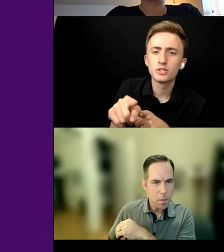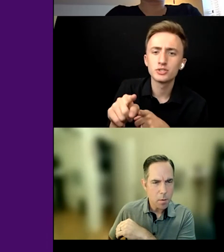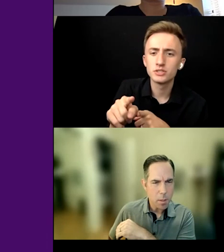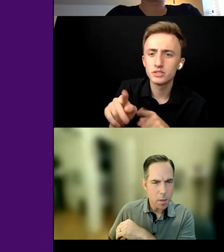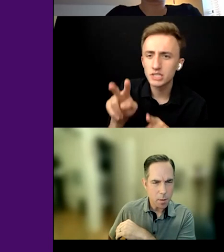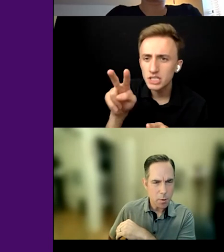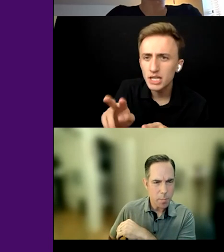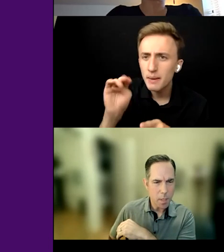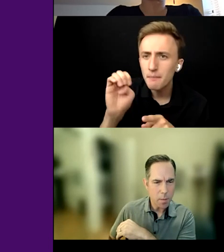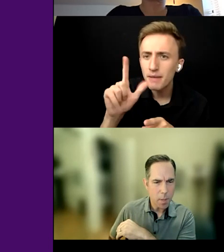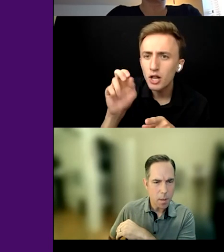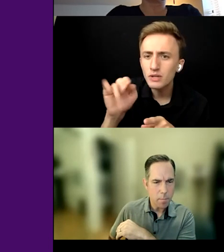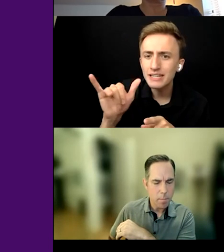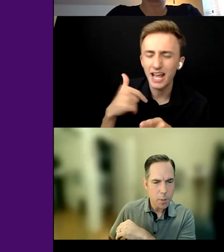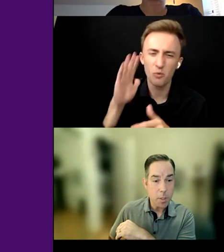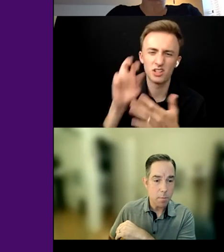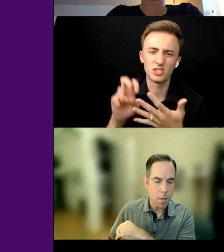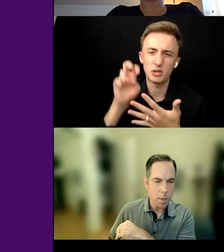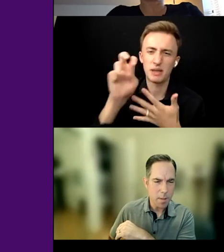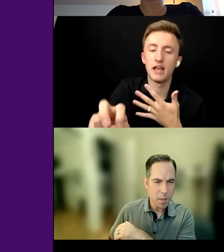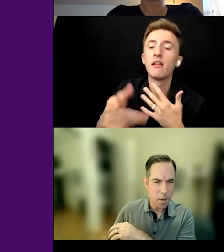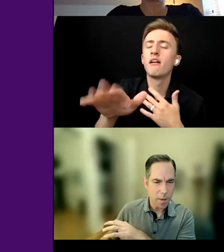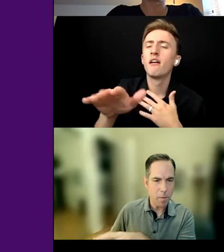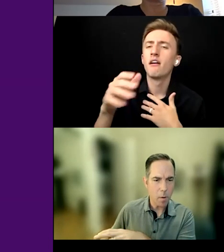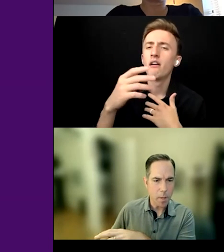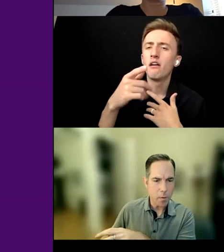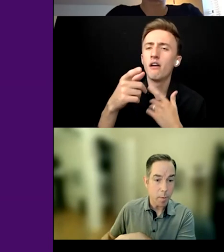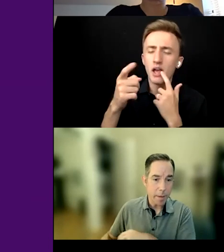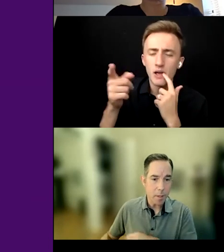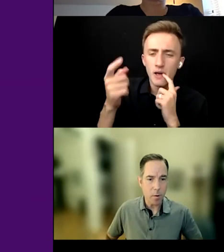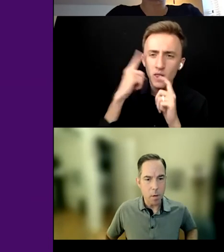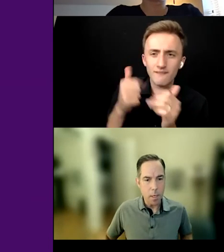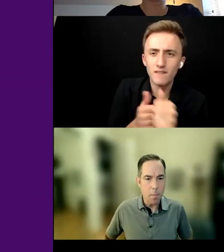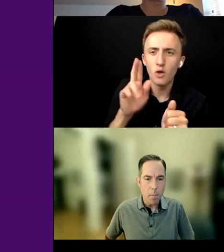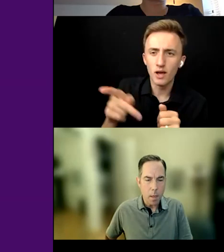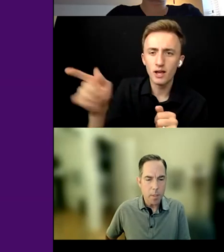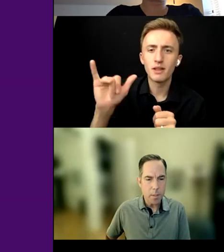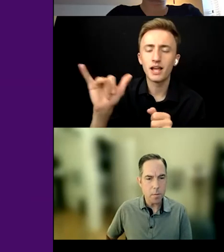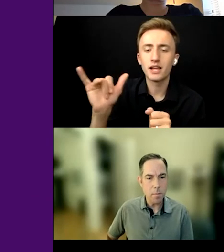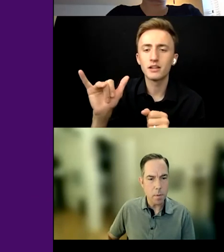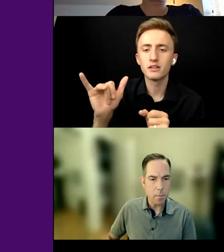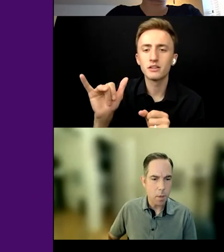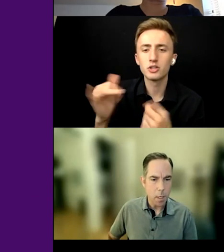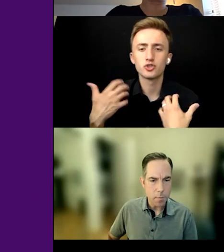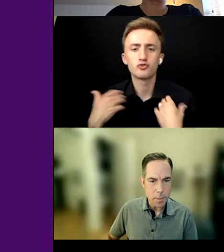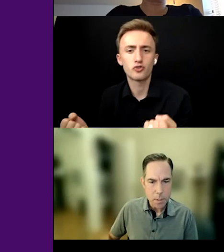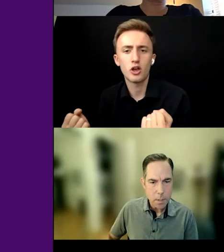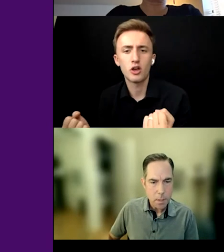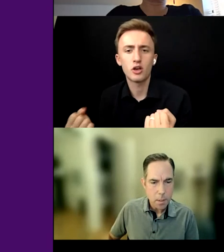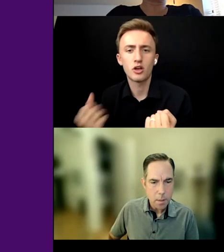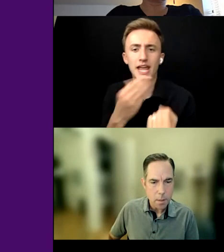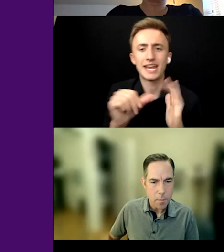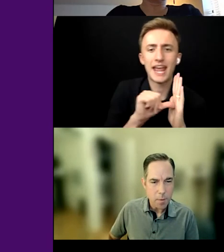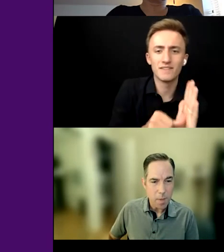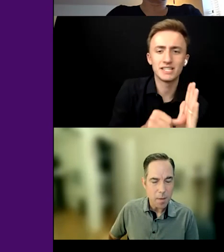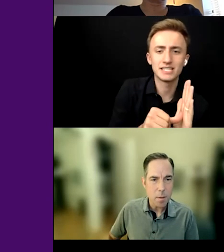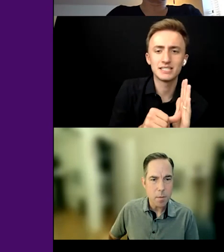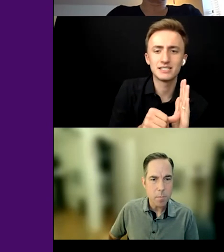your question, the follow-up to this may be stronger elements, and emphasis paired so yes,